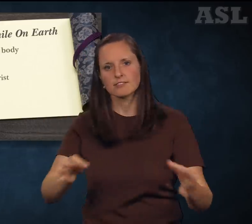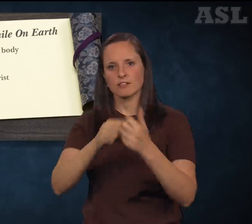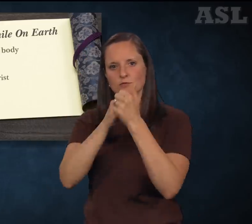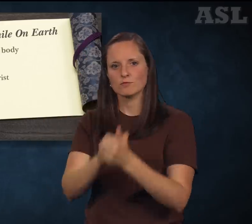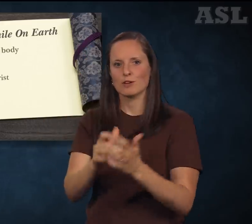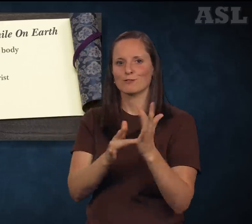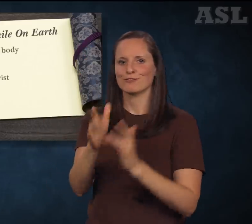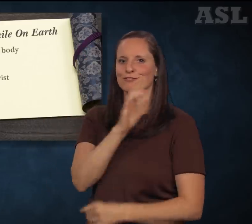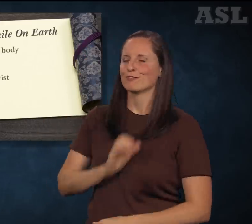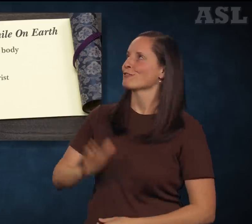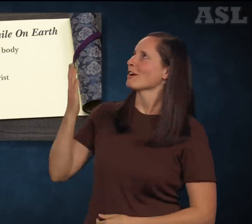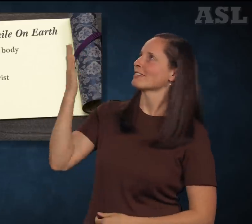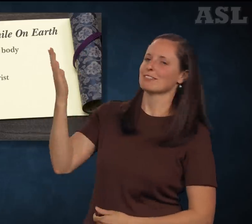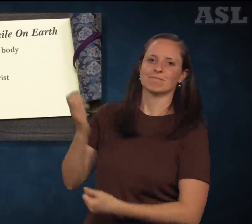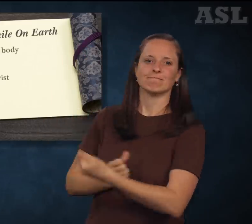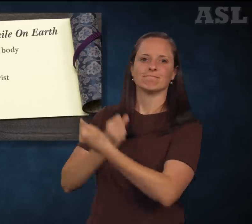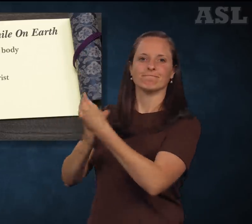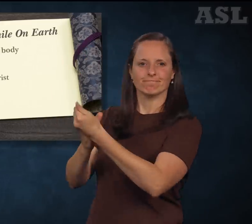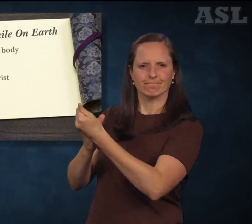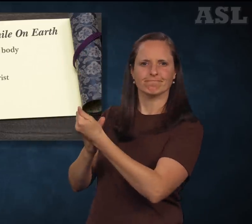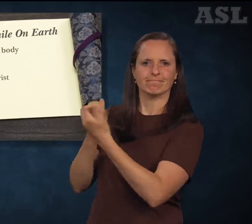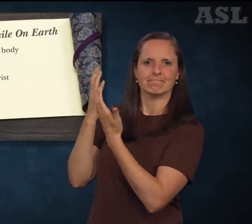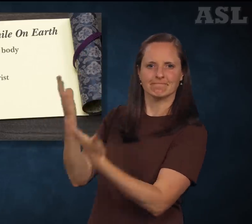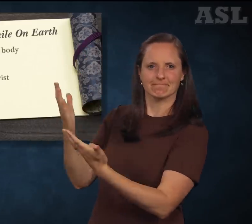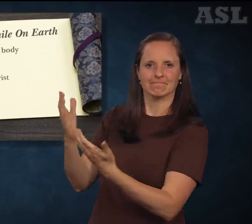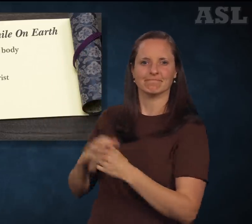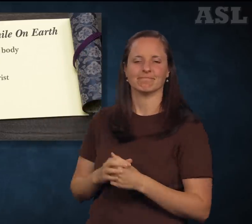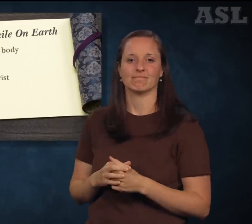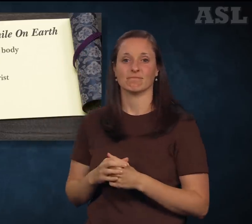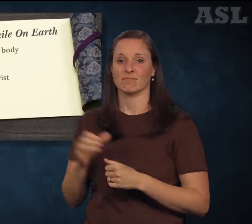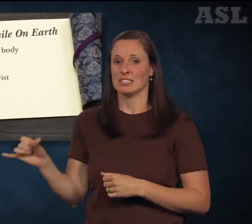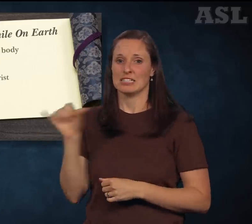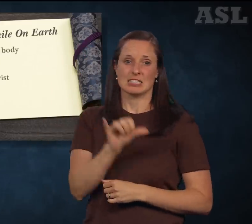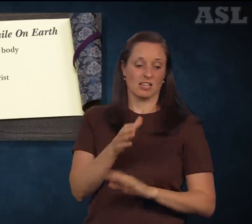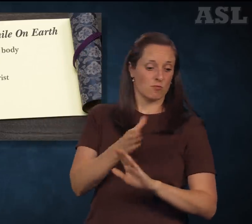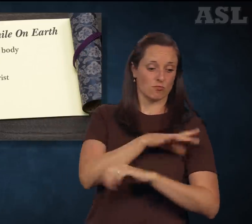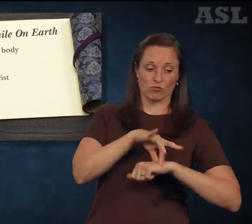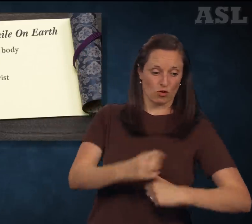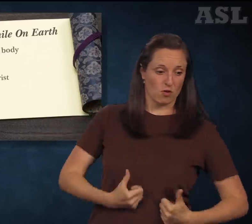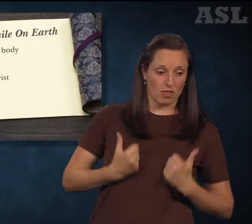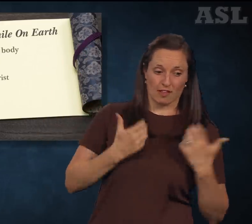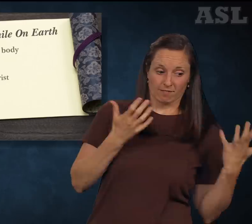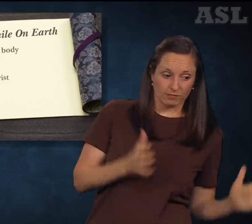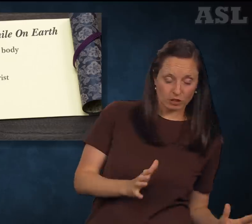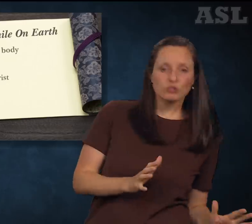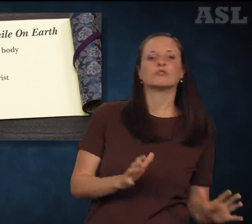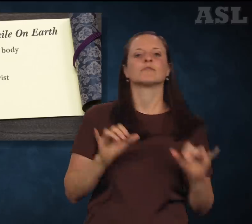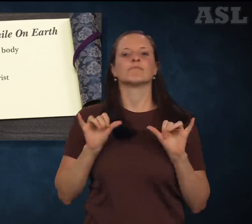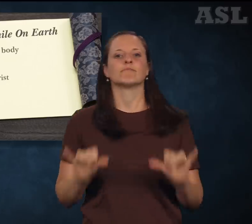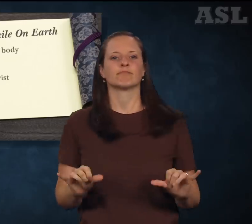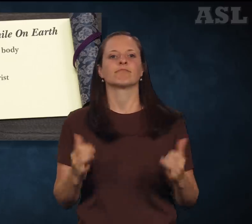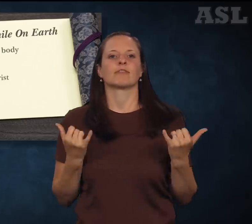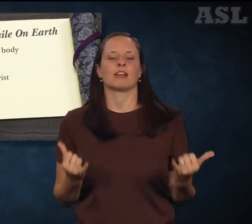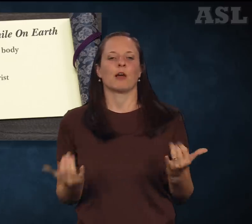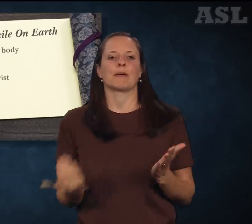CHOOSE TO FOLLOW JESUS CHRIST AND STAND UP FOR